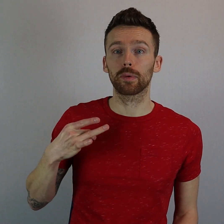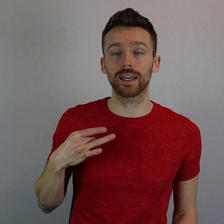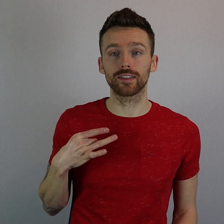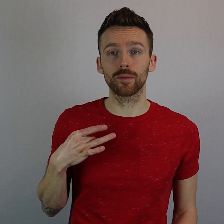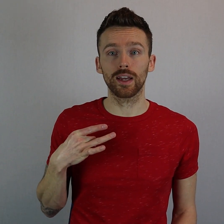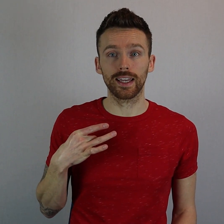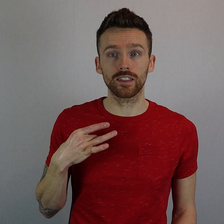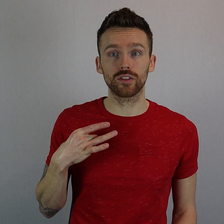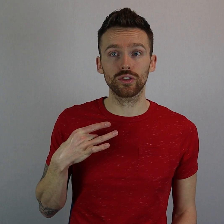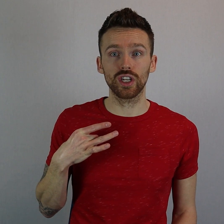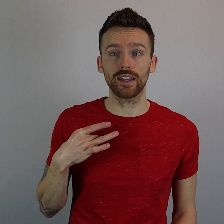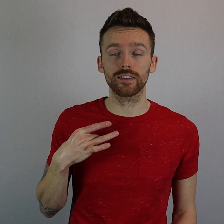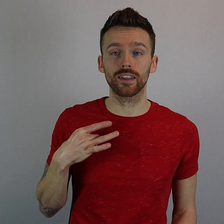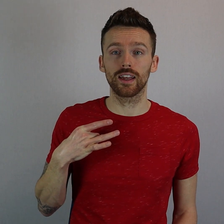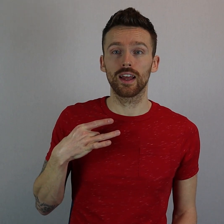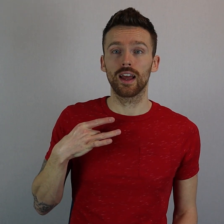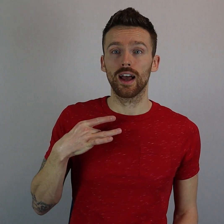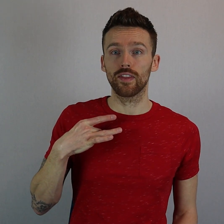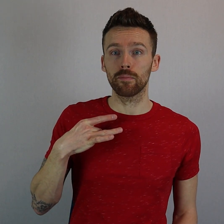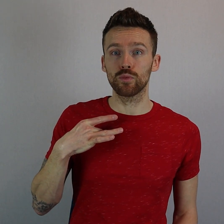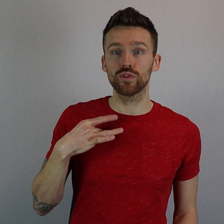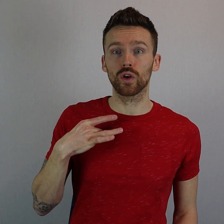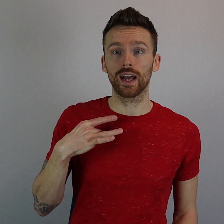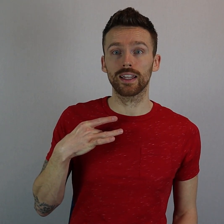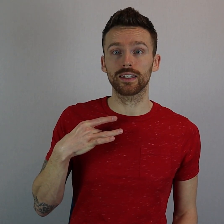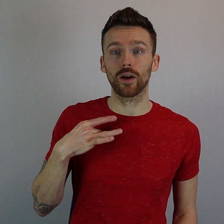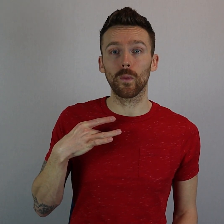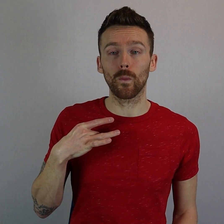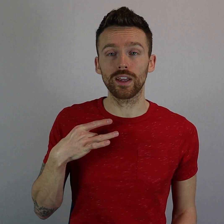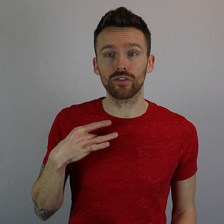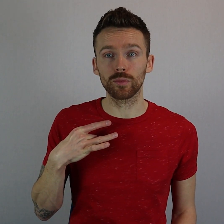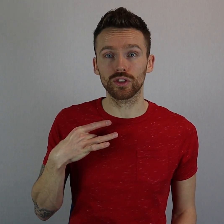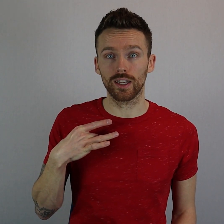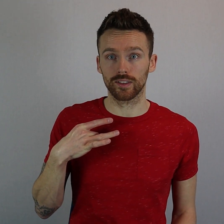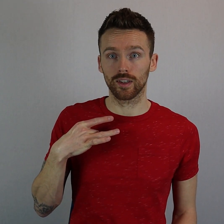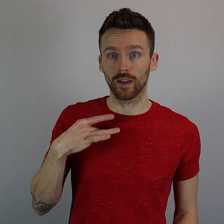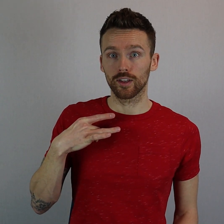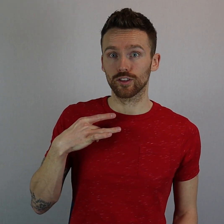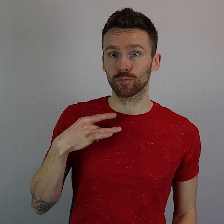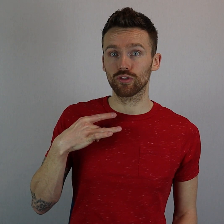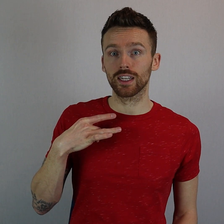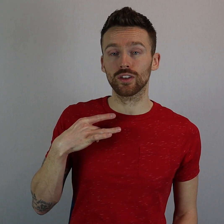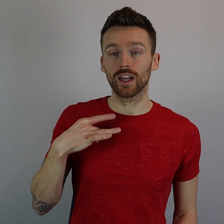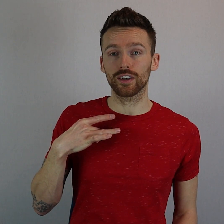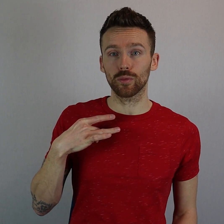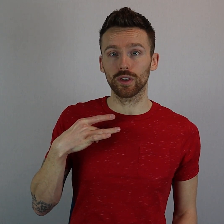Place them against your chest and then move your hand away from your chest, springing your hand open.